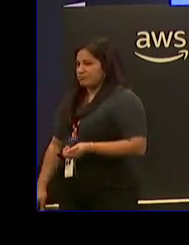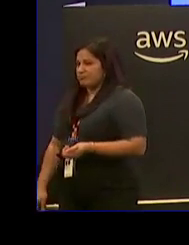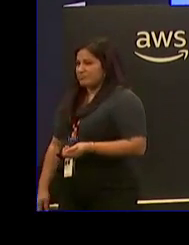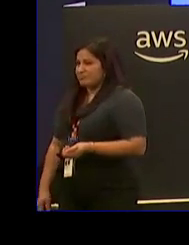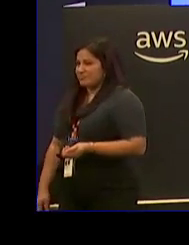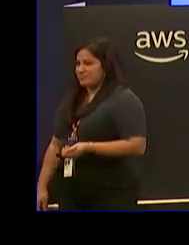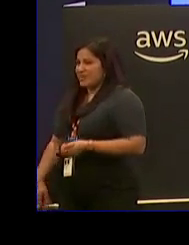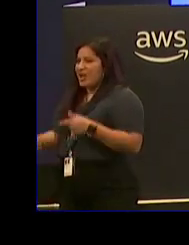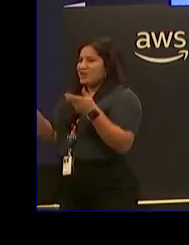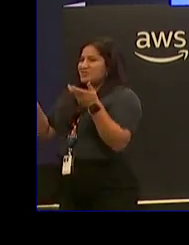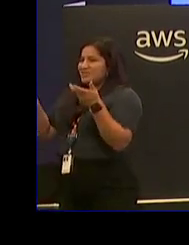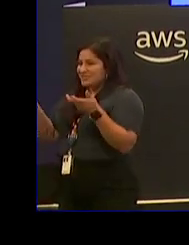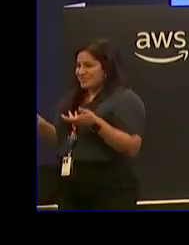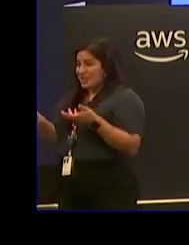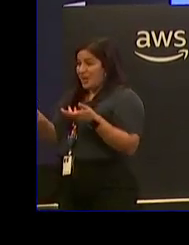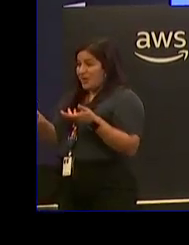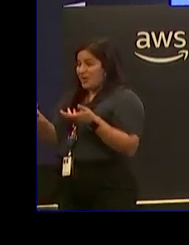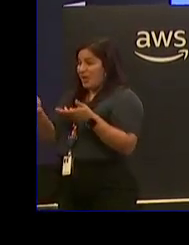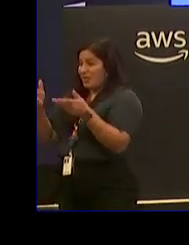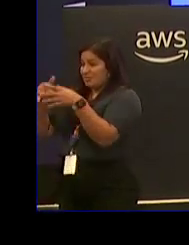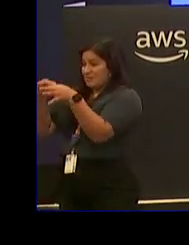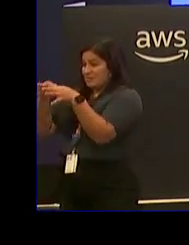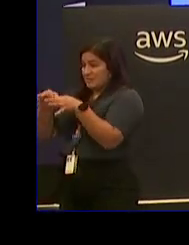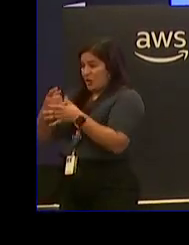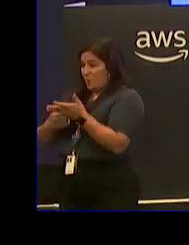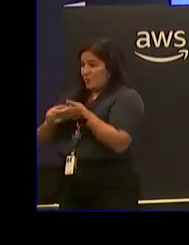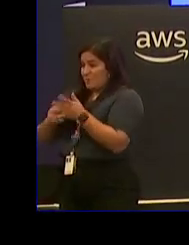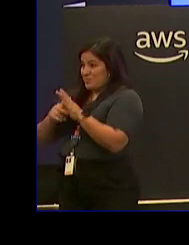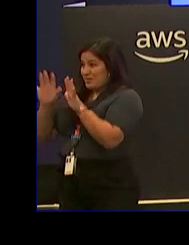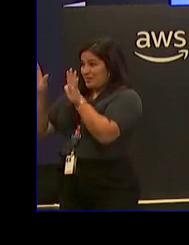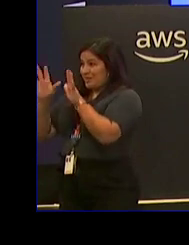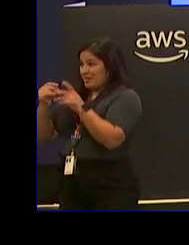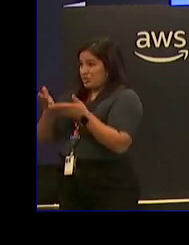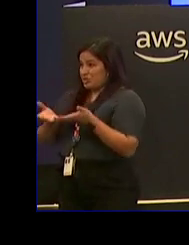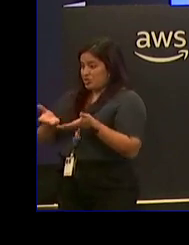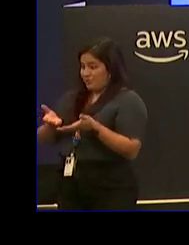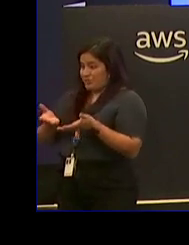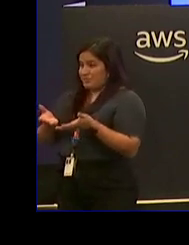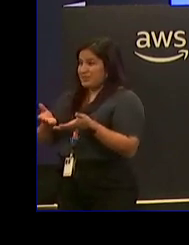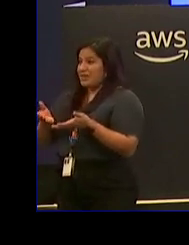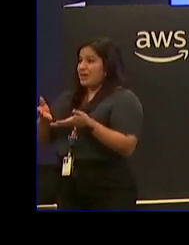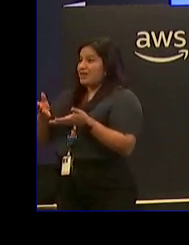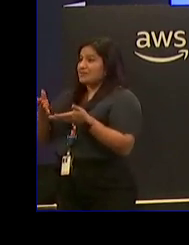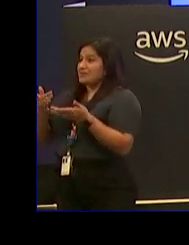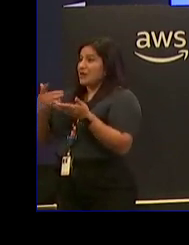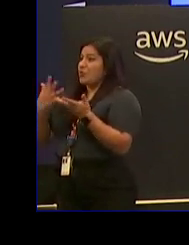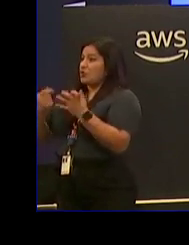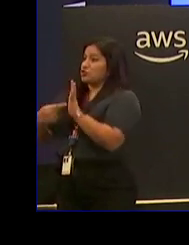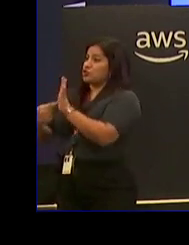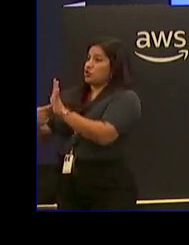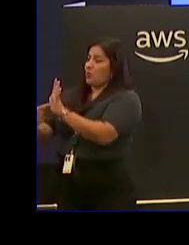So, having now explained what the service does, it's about time to see the demo application.